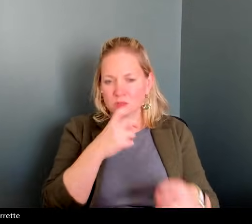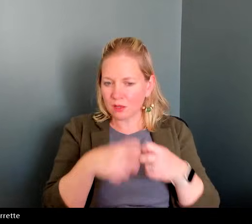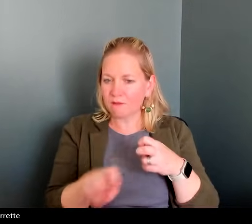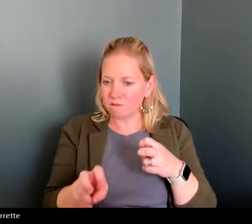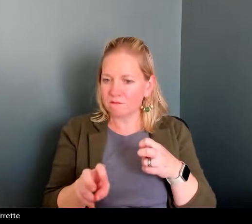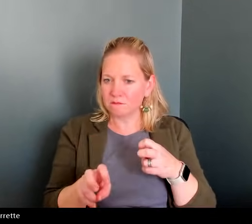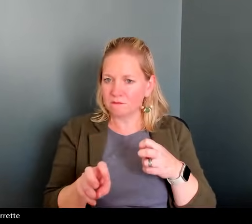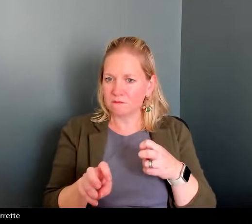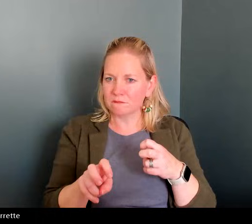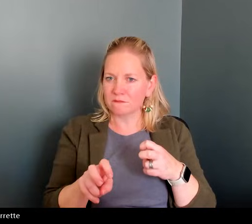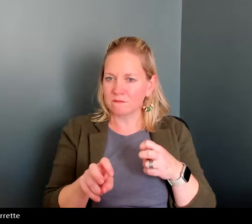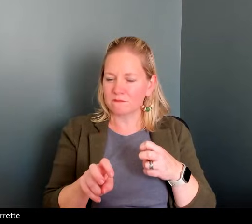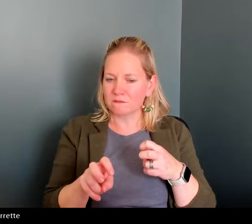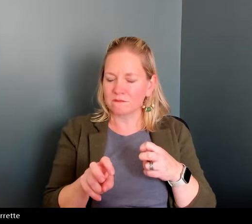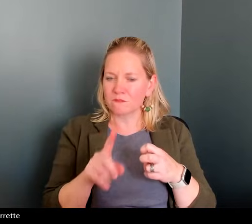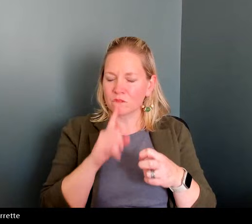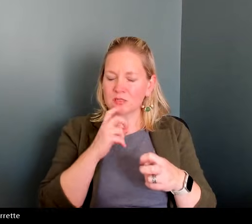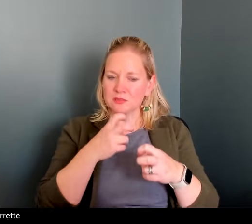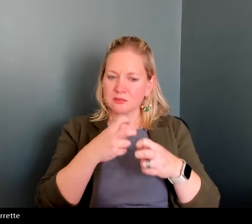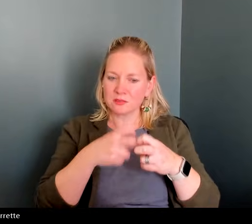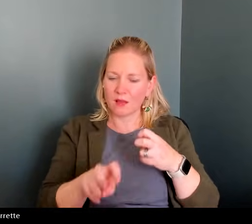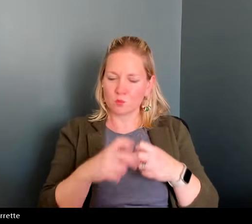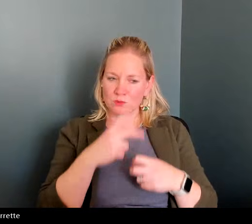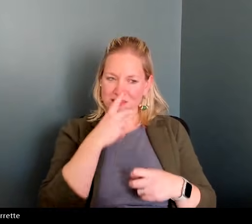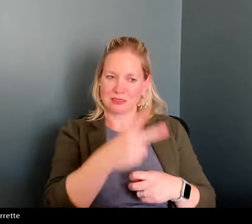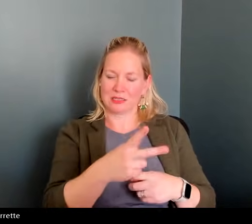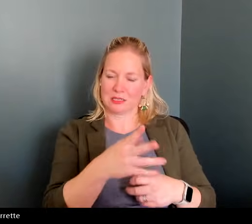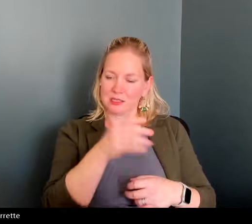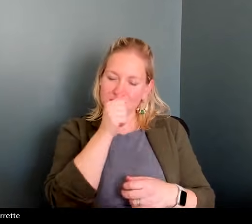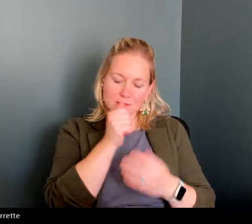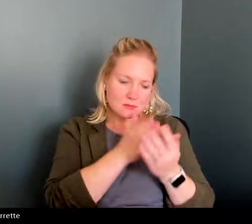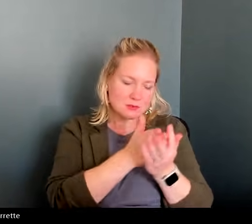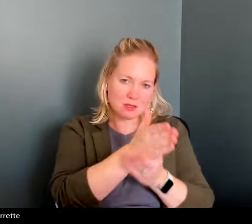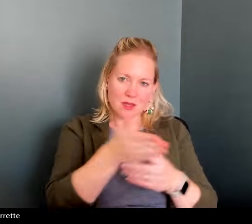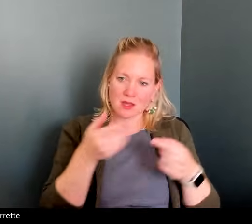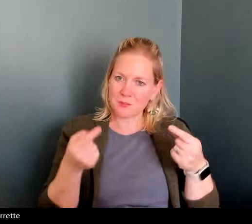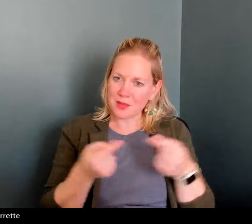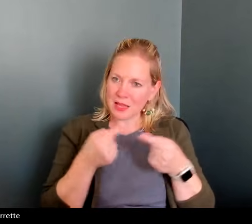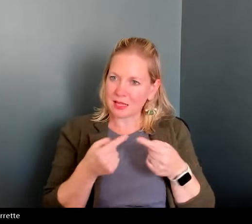really, really tough to see her go through those pain crisis and have to see her suffer like that.